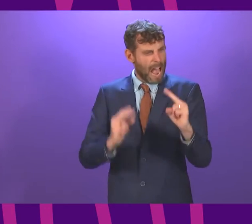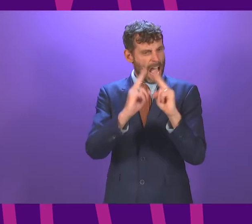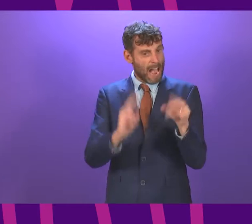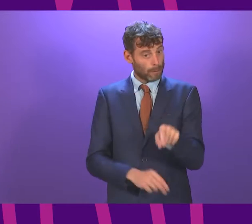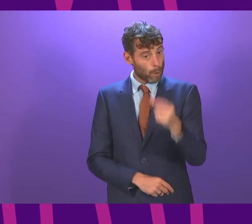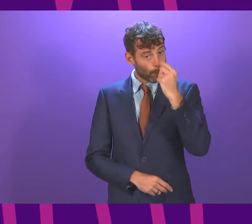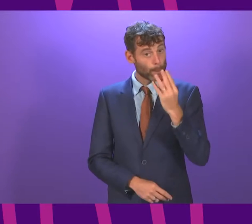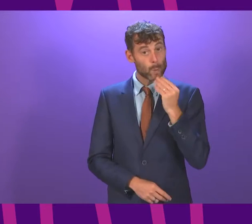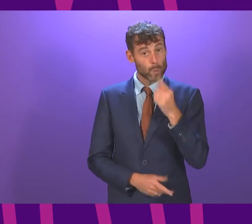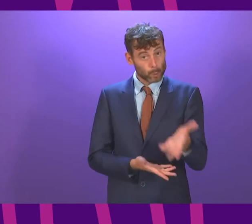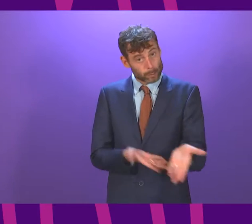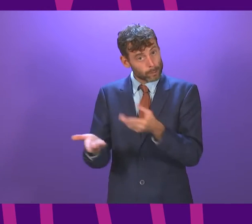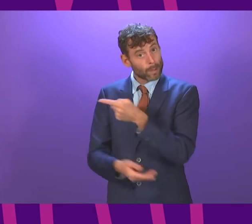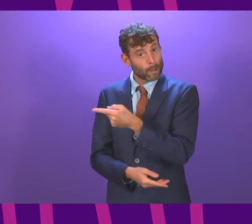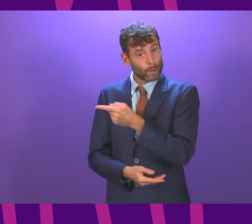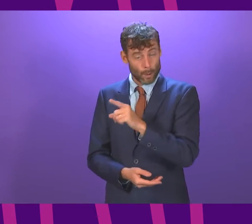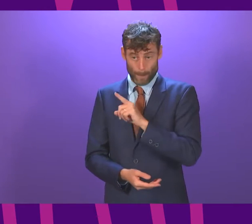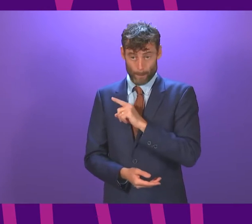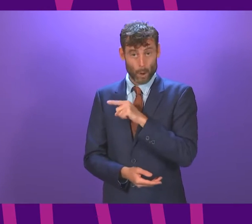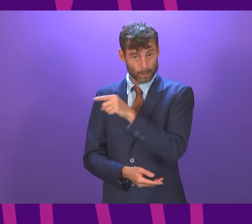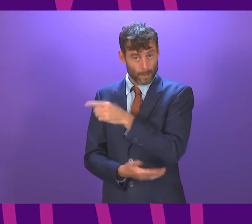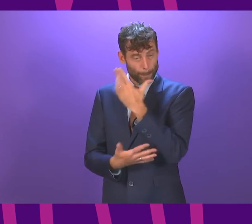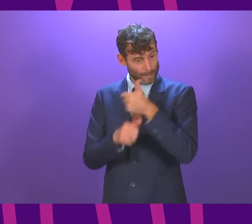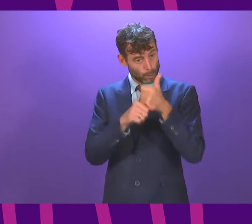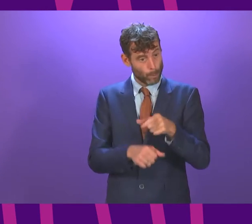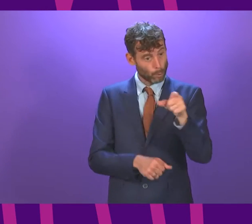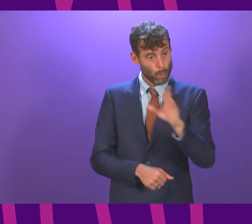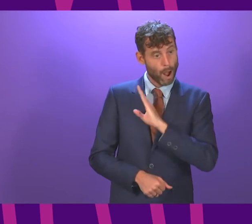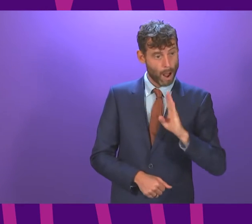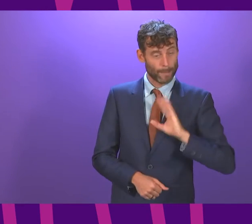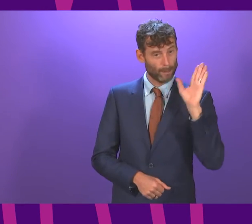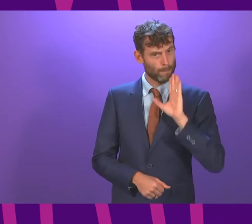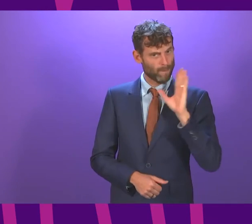Afghans who have had a particular connection to Scottish military units.